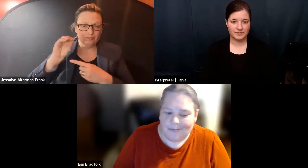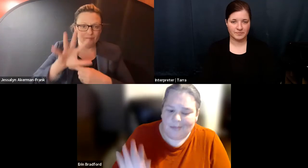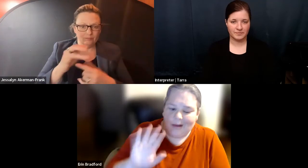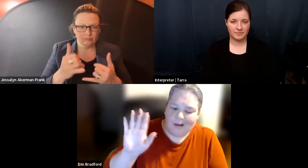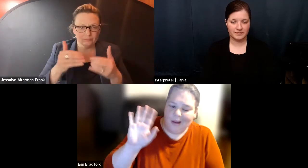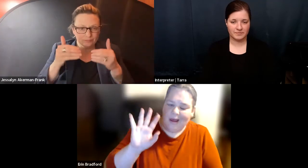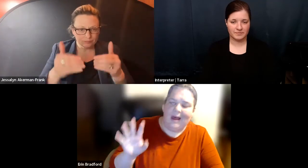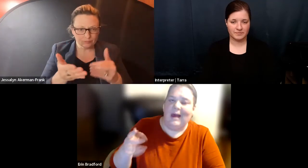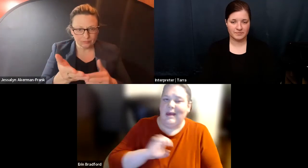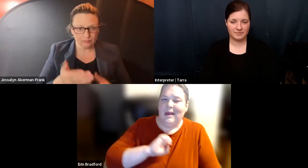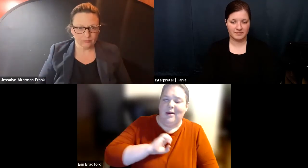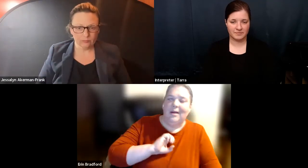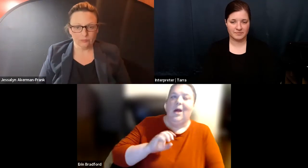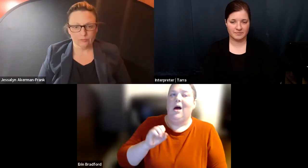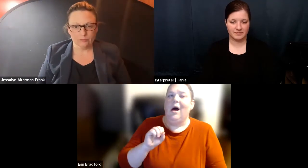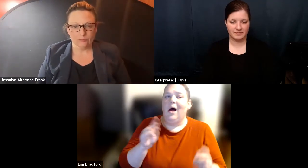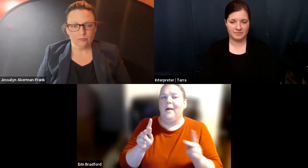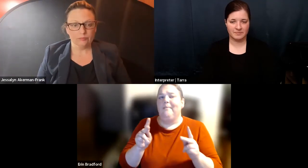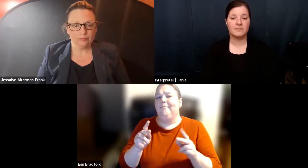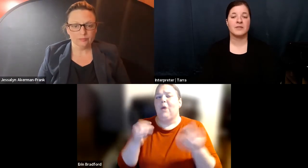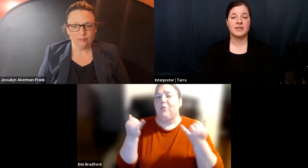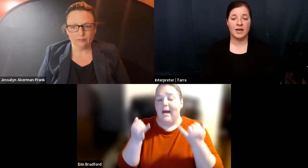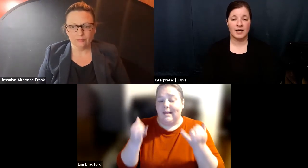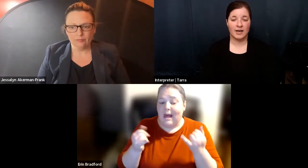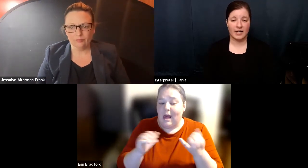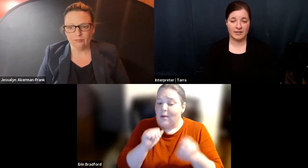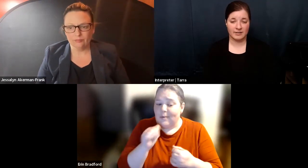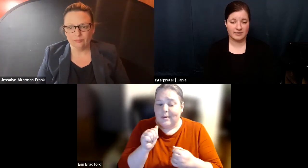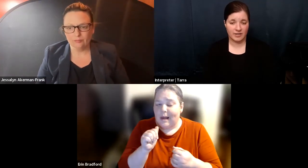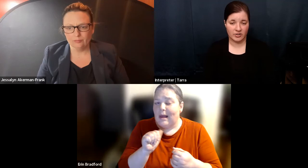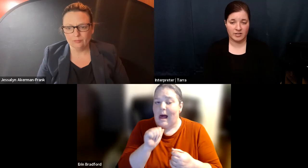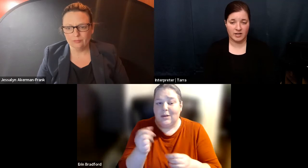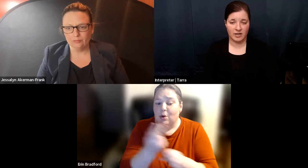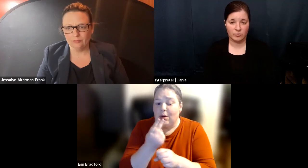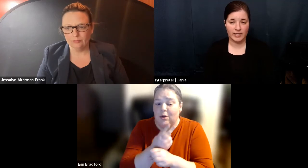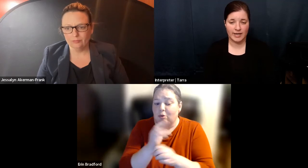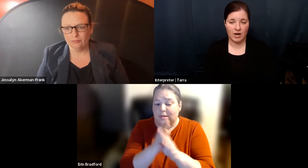We'll spotlight you. You are spotlighted. Erin: Hi.